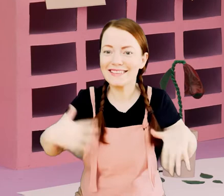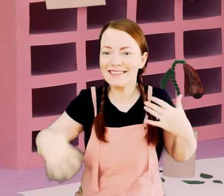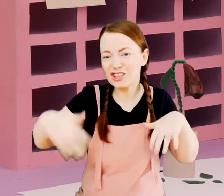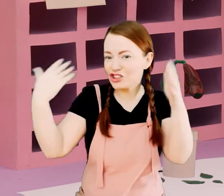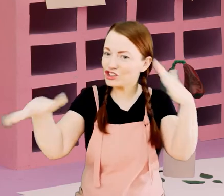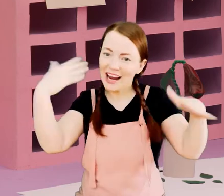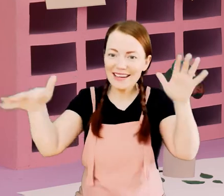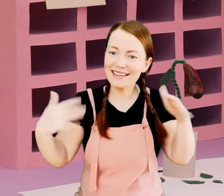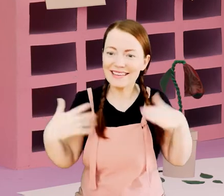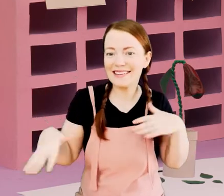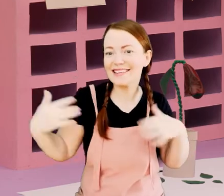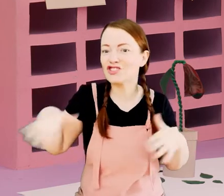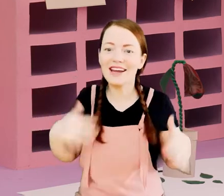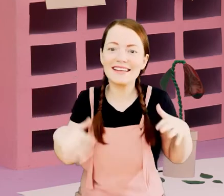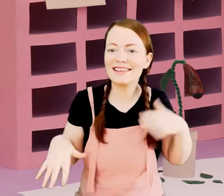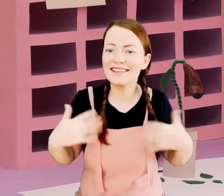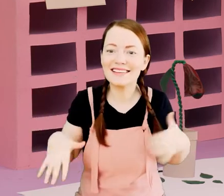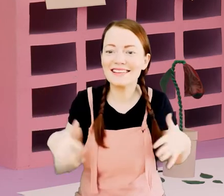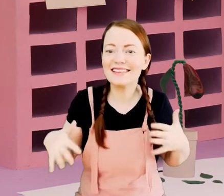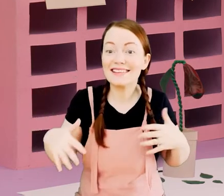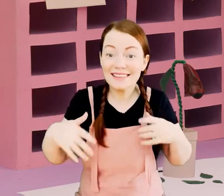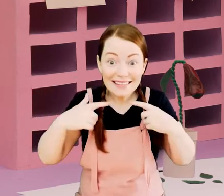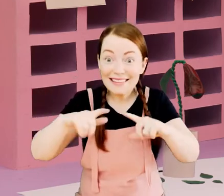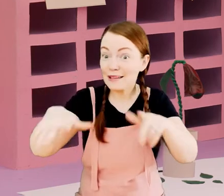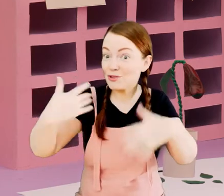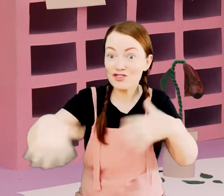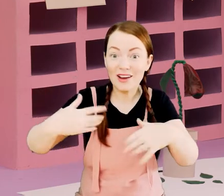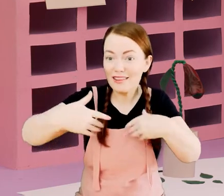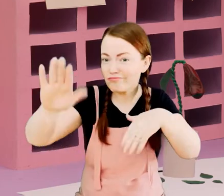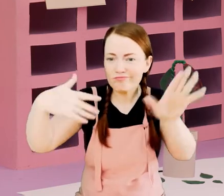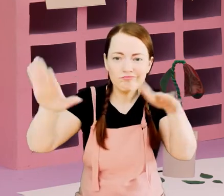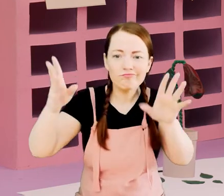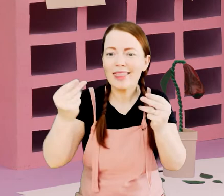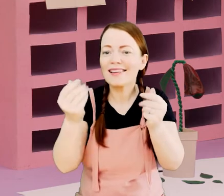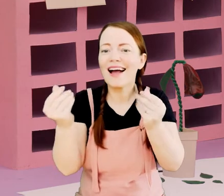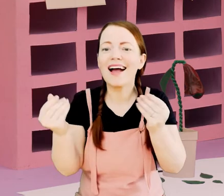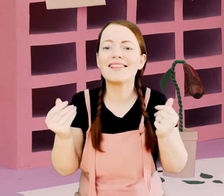shake, shake, shake shake shake! Keep shaking off that sand.